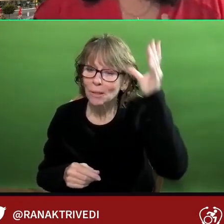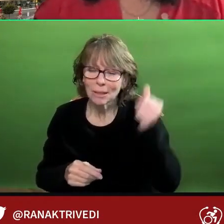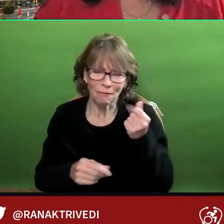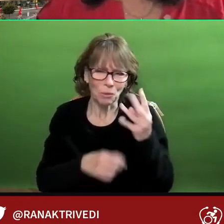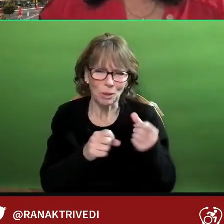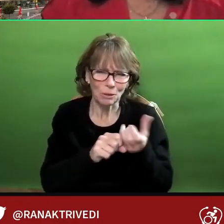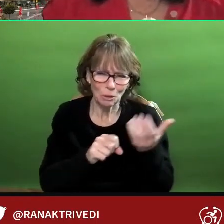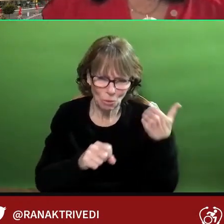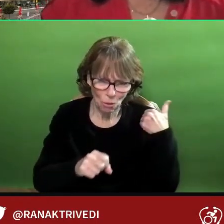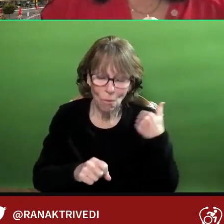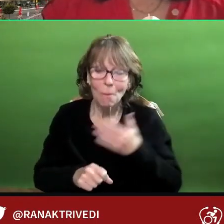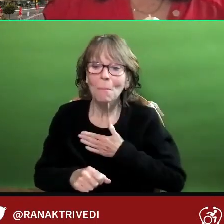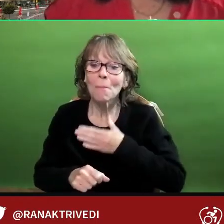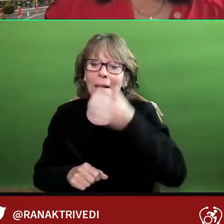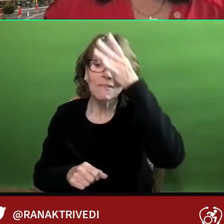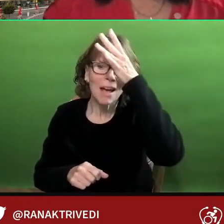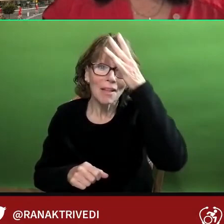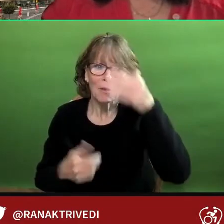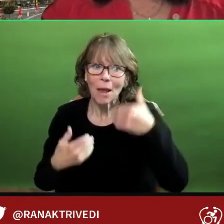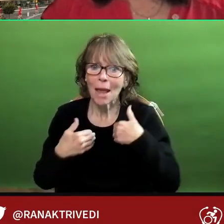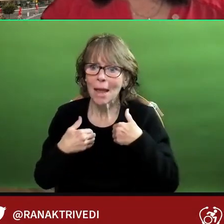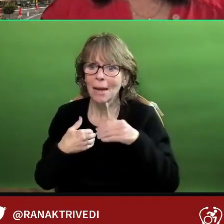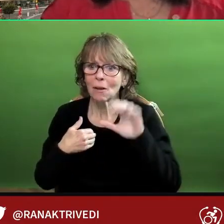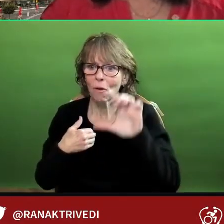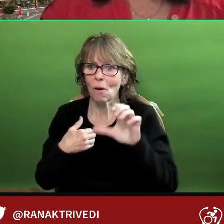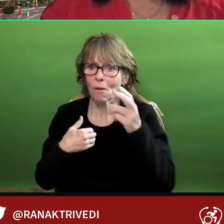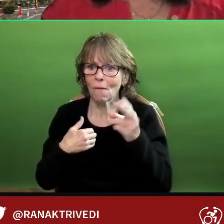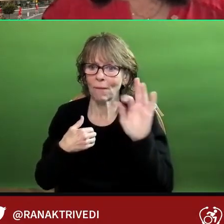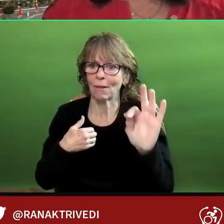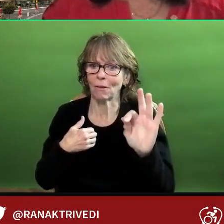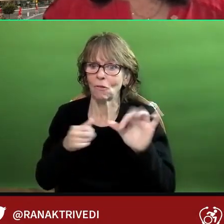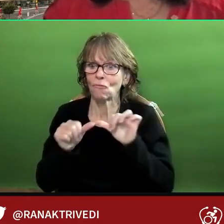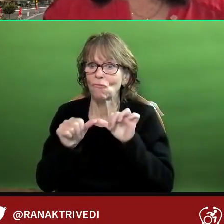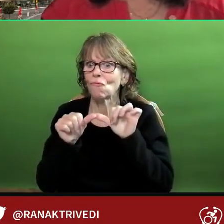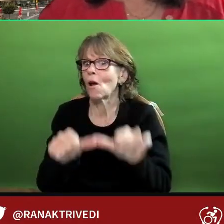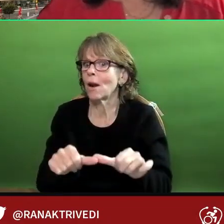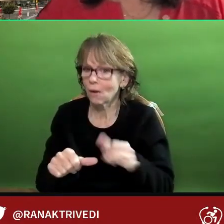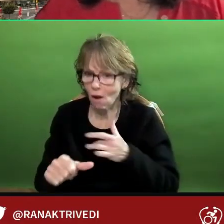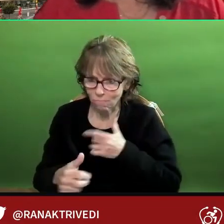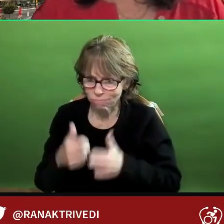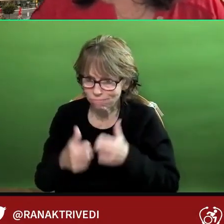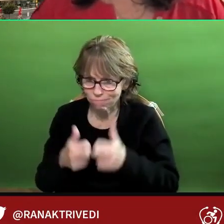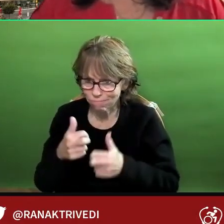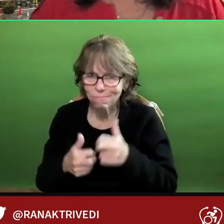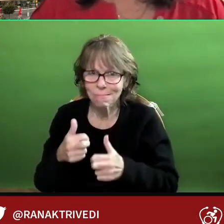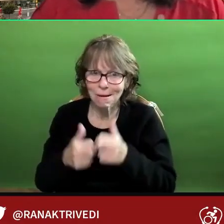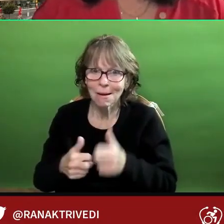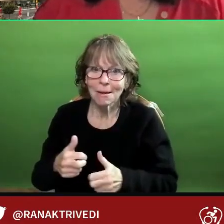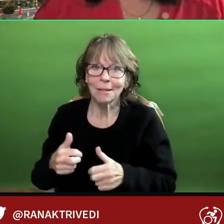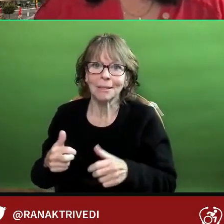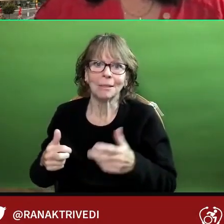for quite a long time. And about 20 years ago, my mother was also diagnosed with,